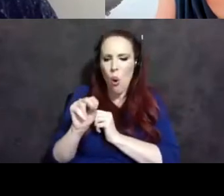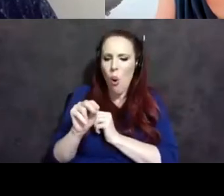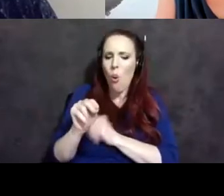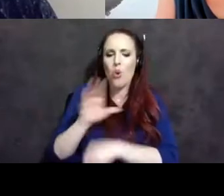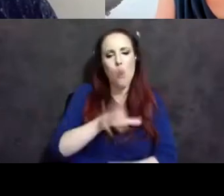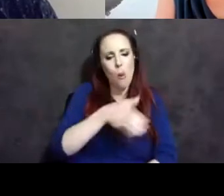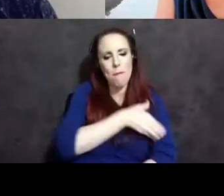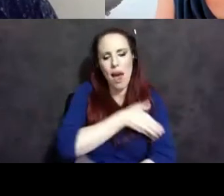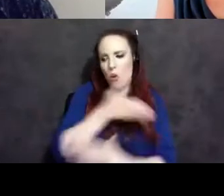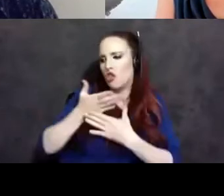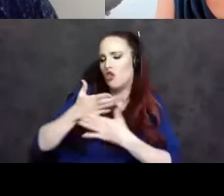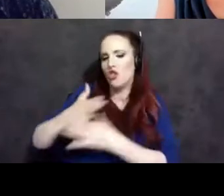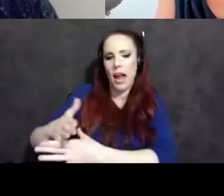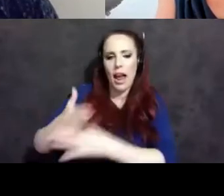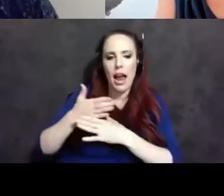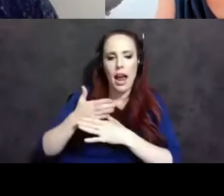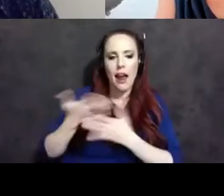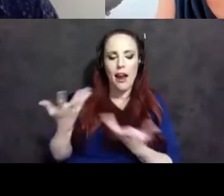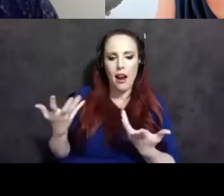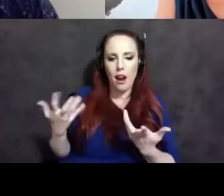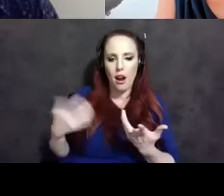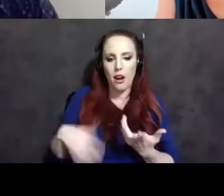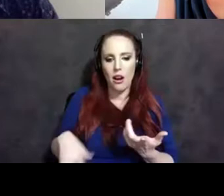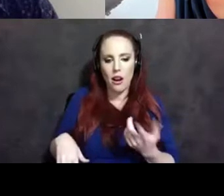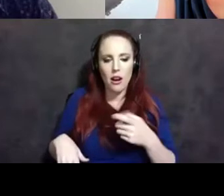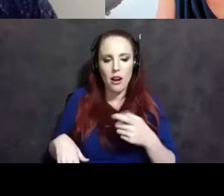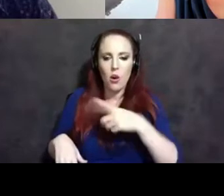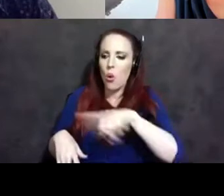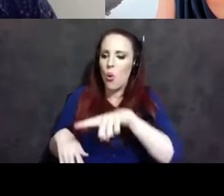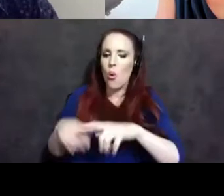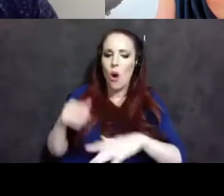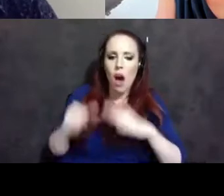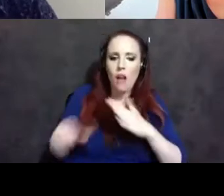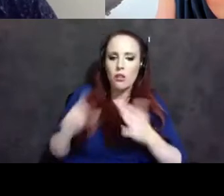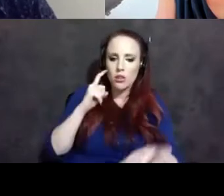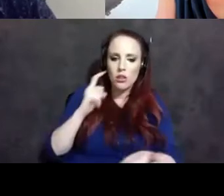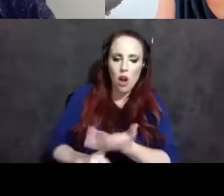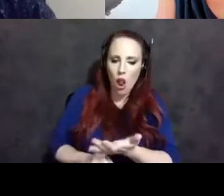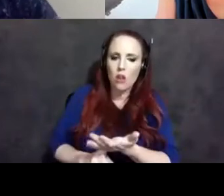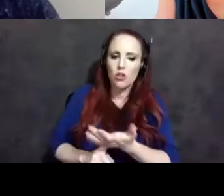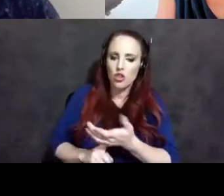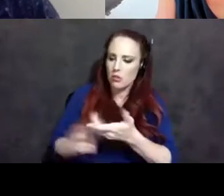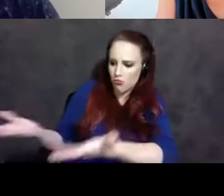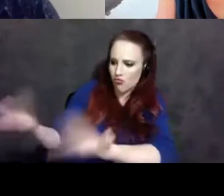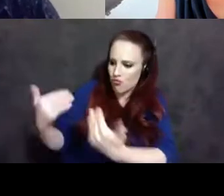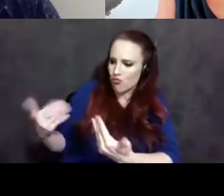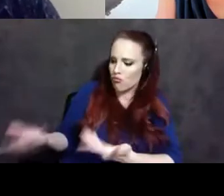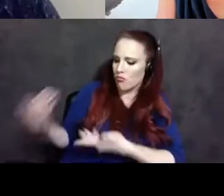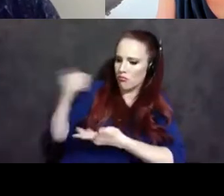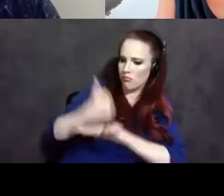To have the underrepresented folks, you know, to become one of the party organizers.